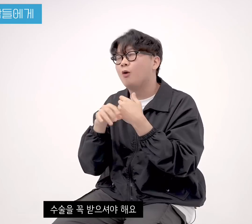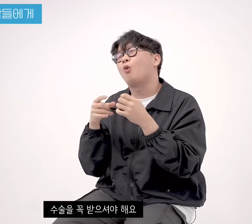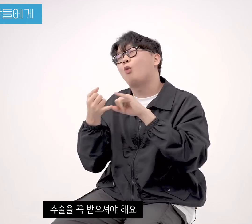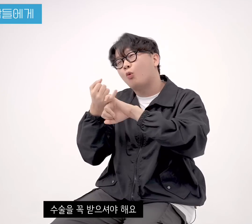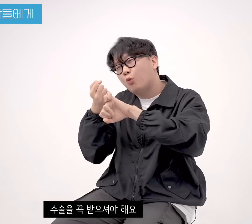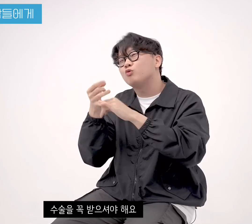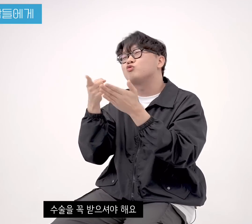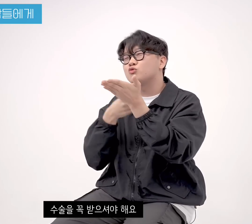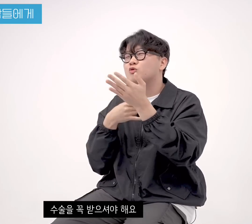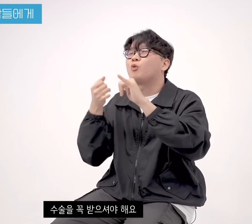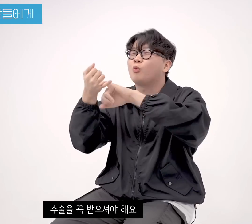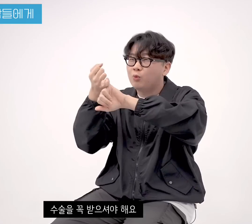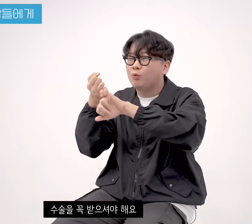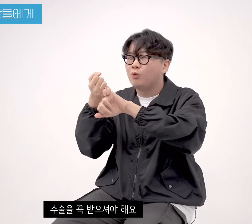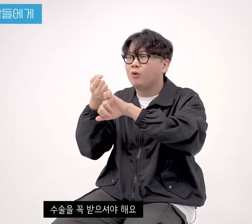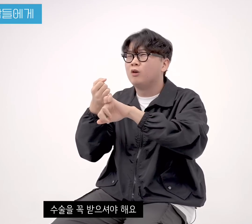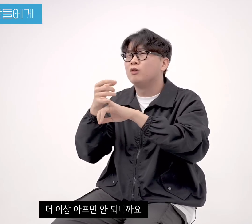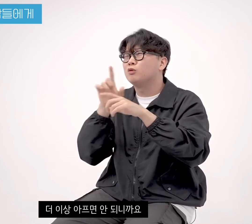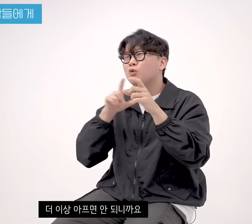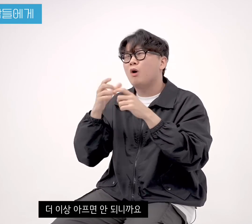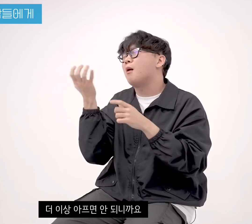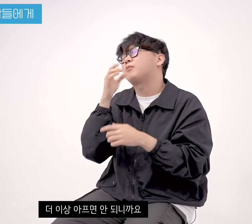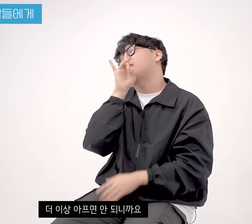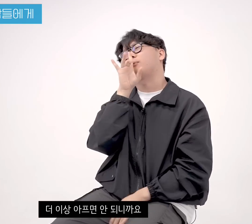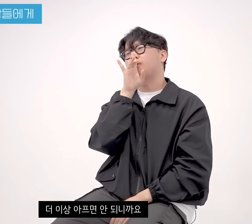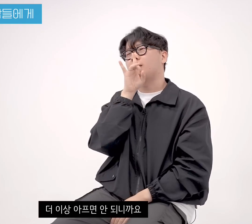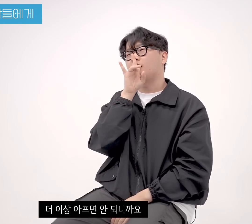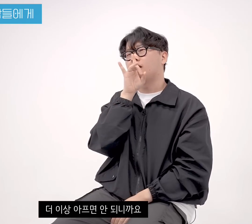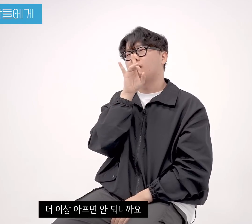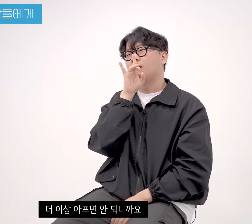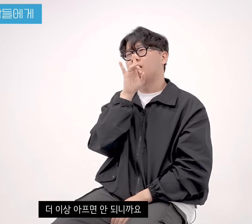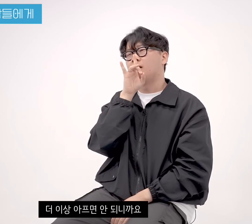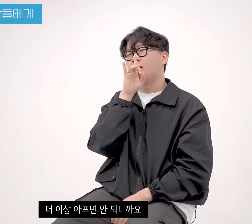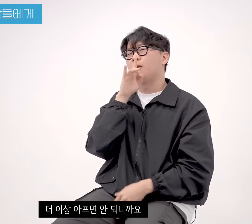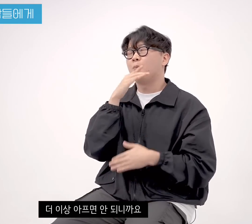when you have it. You don't want to be sick anymore.